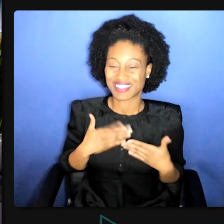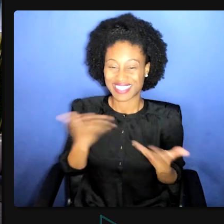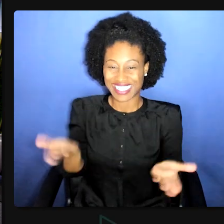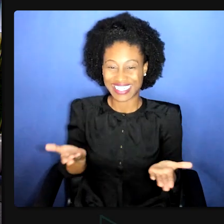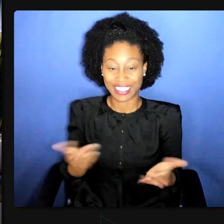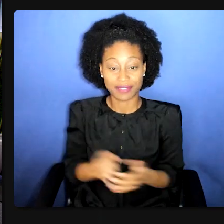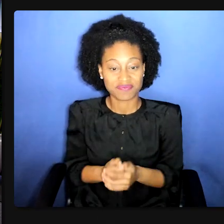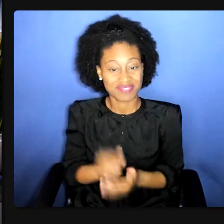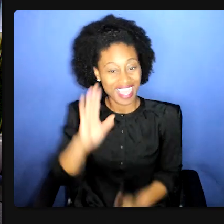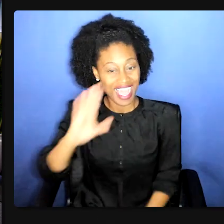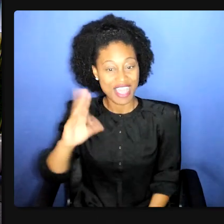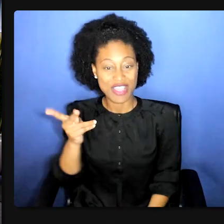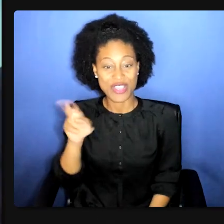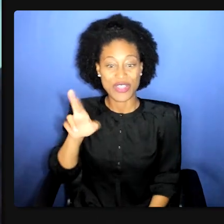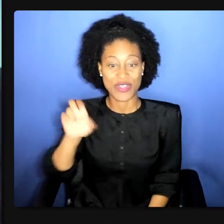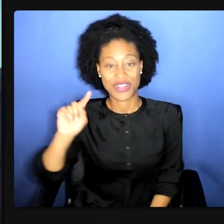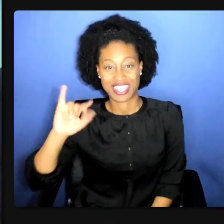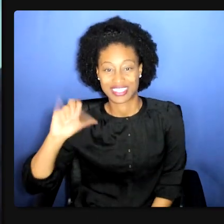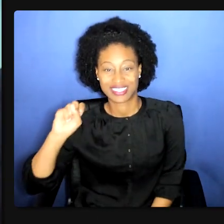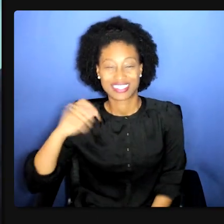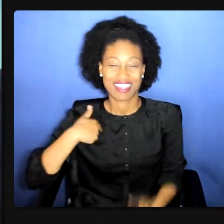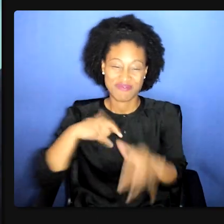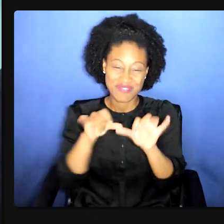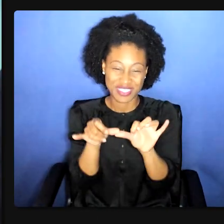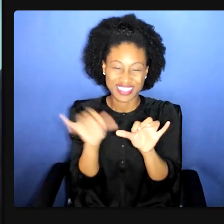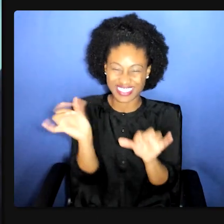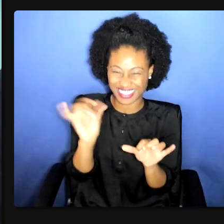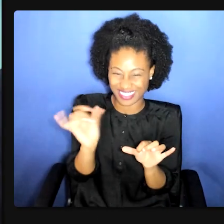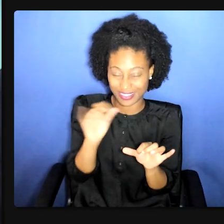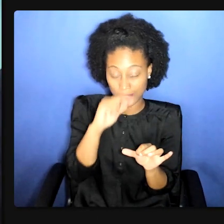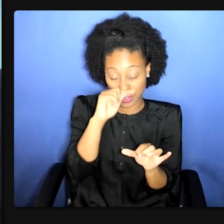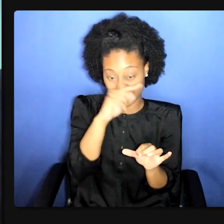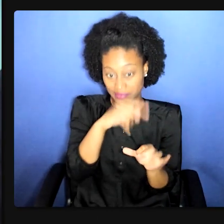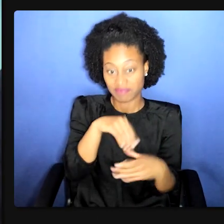hi i'm curtis evely i'm an engineer on the team as well and i've been working on the toolkit for